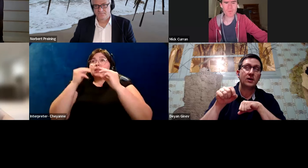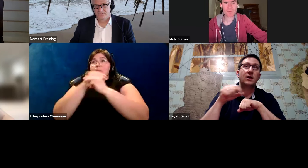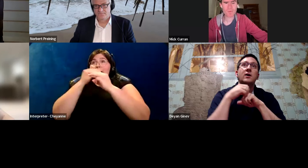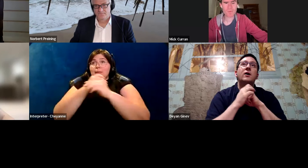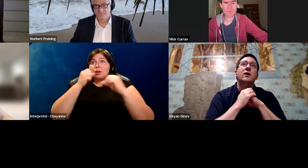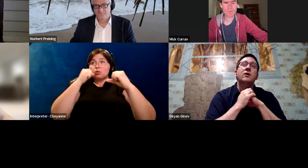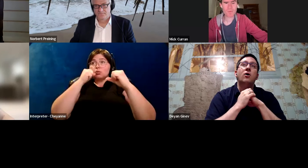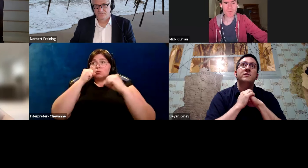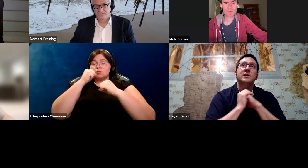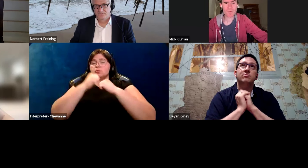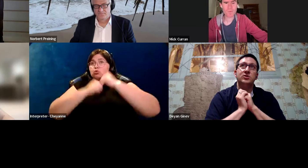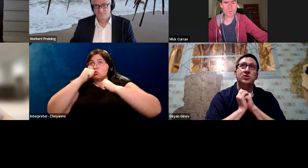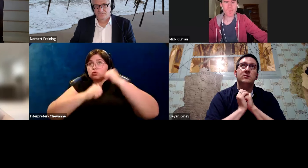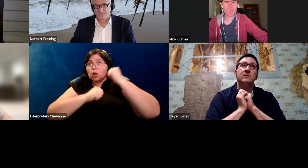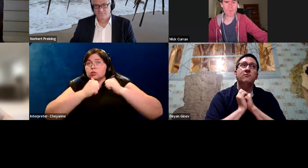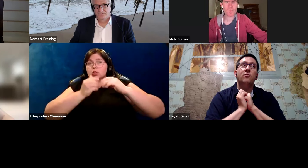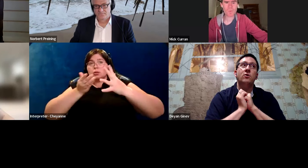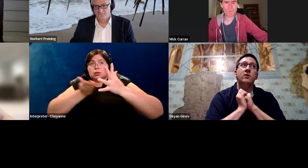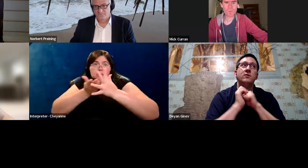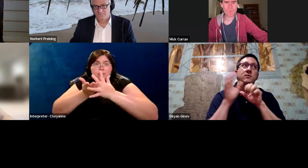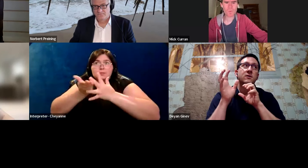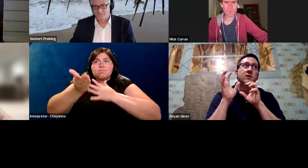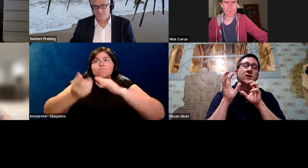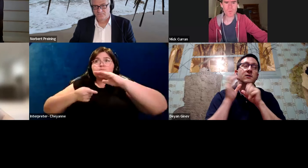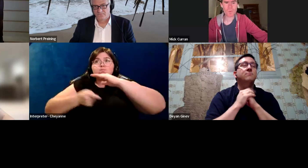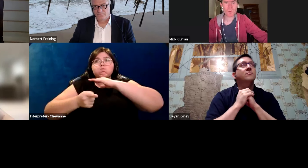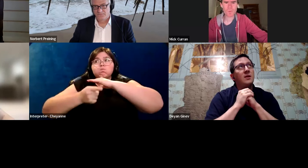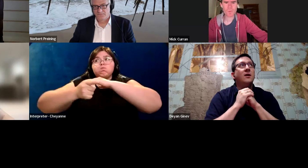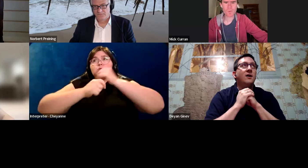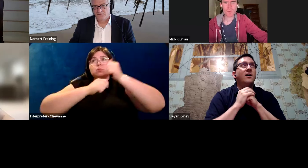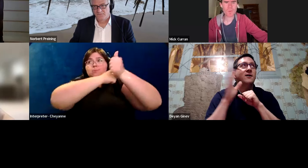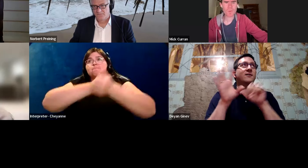of the expression for--